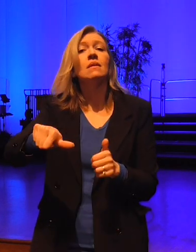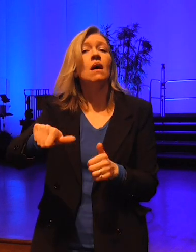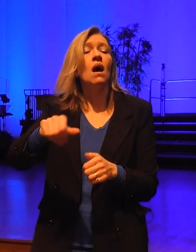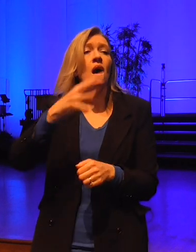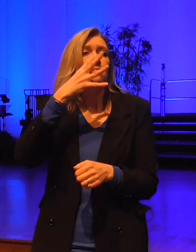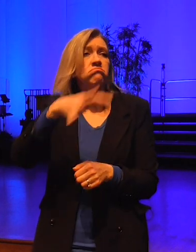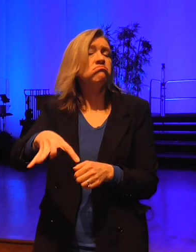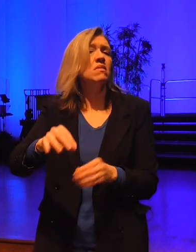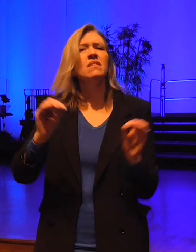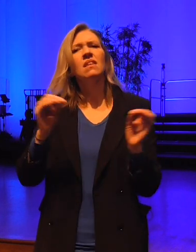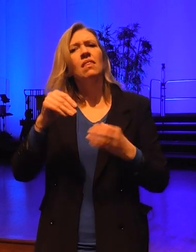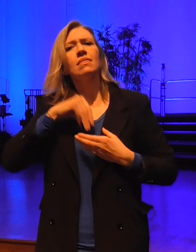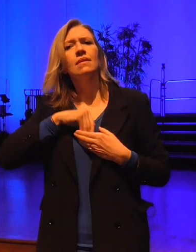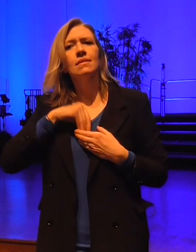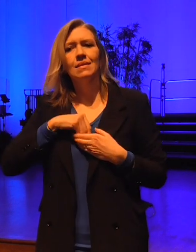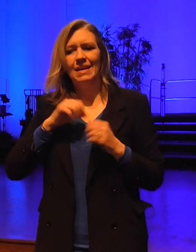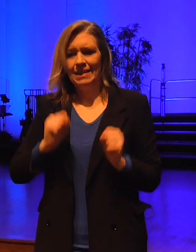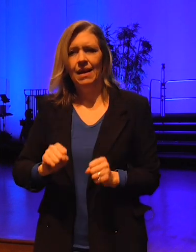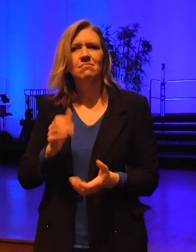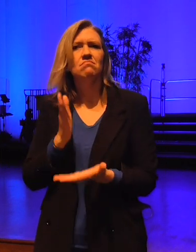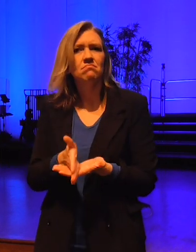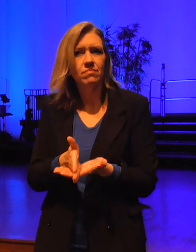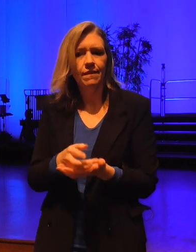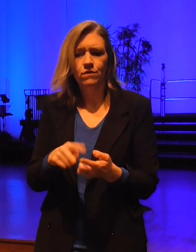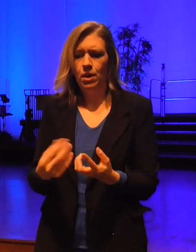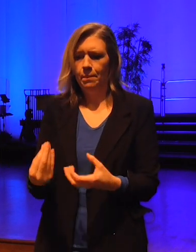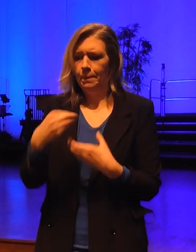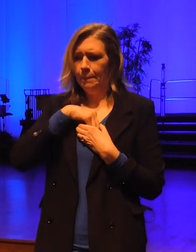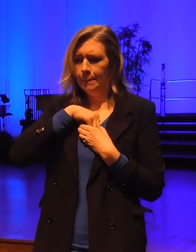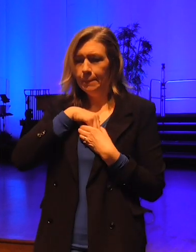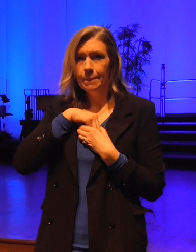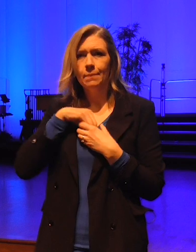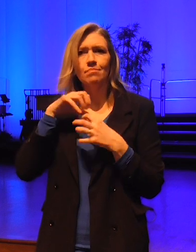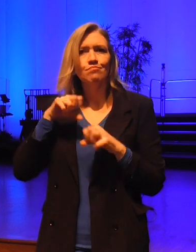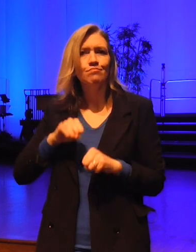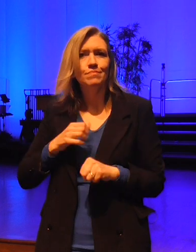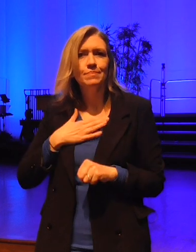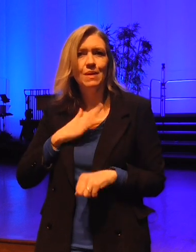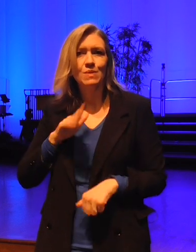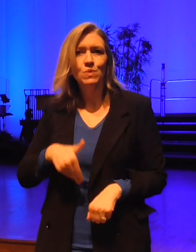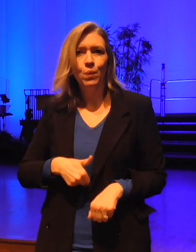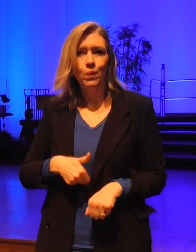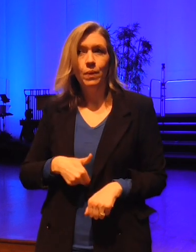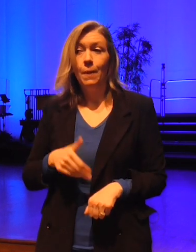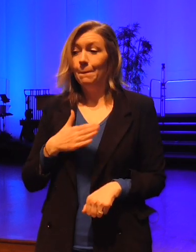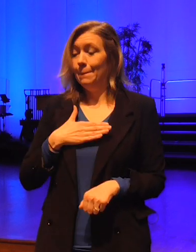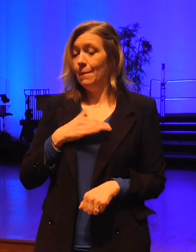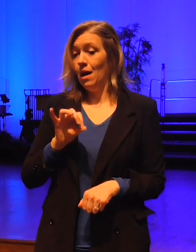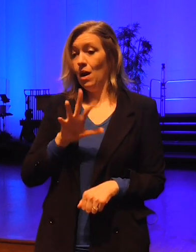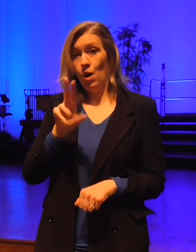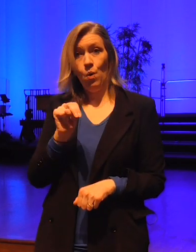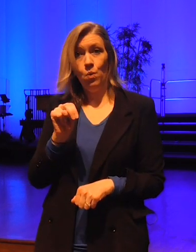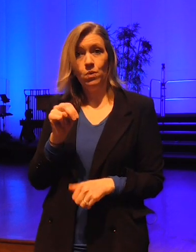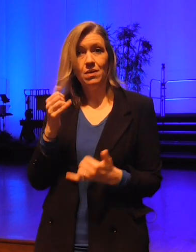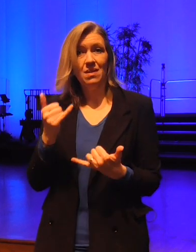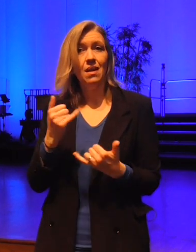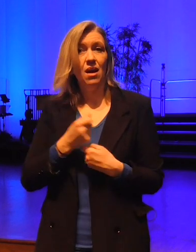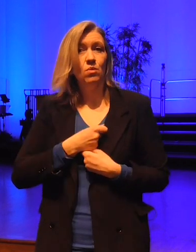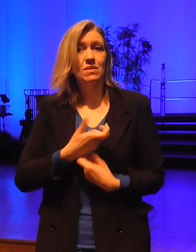it from entering and taking possession of my soul my own is now expressed and just moving